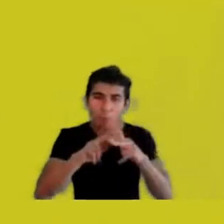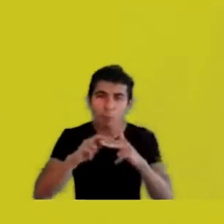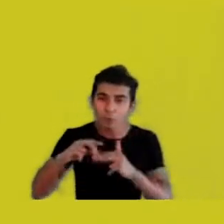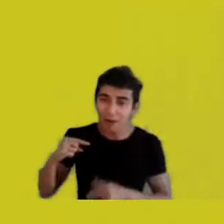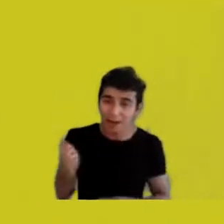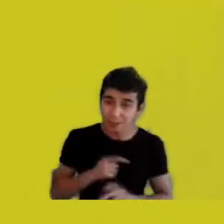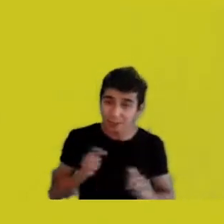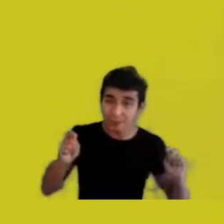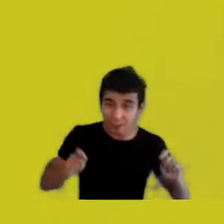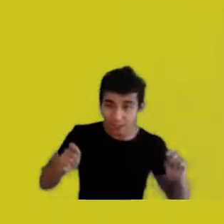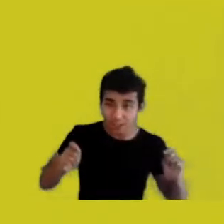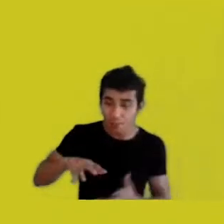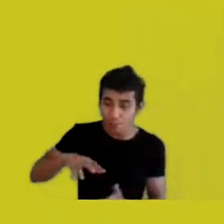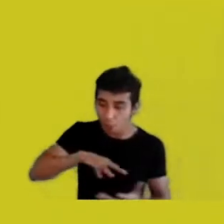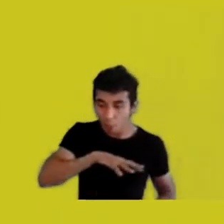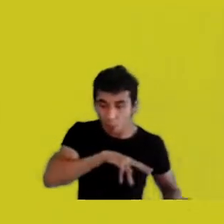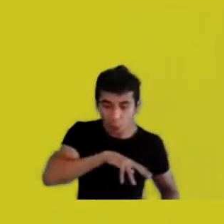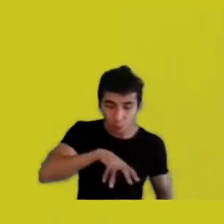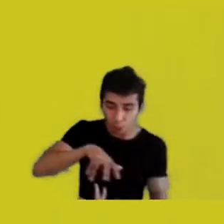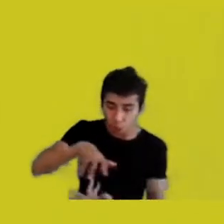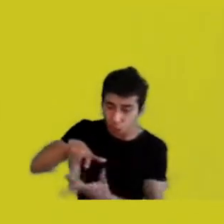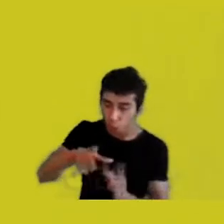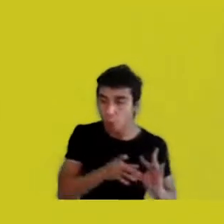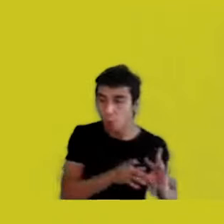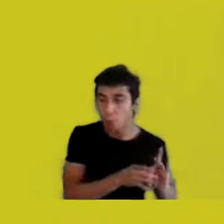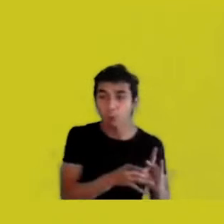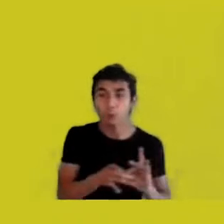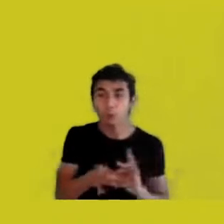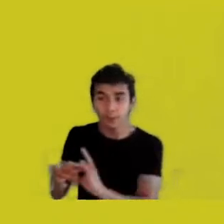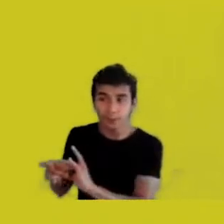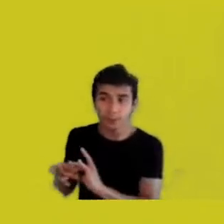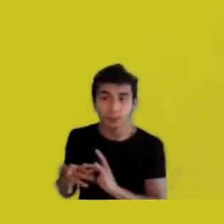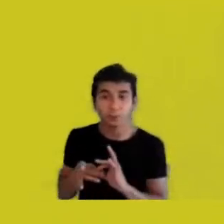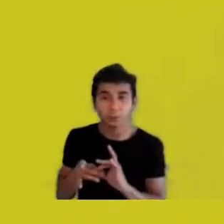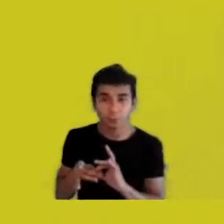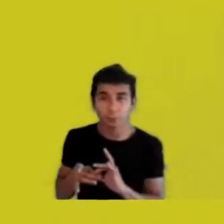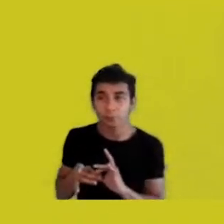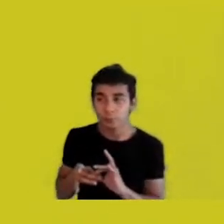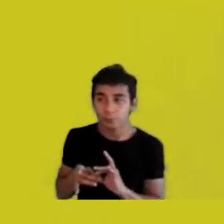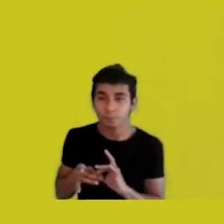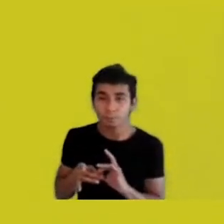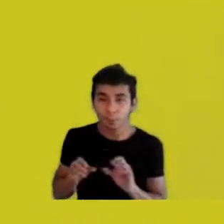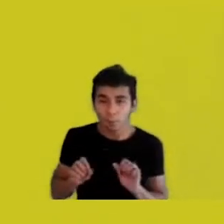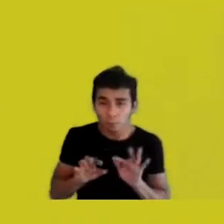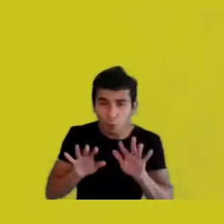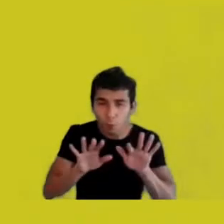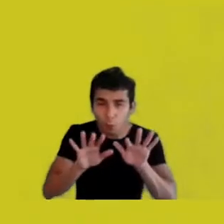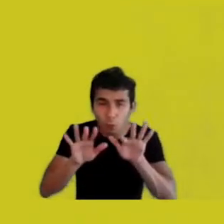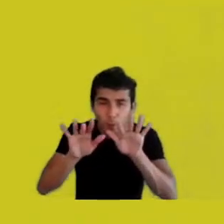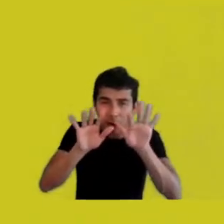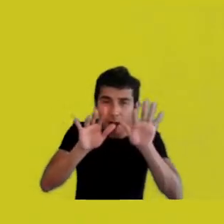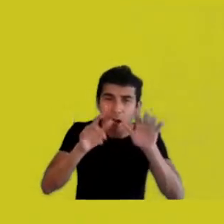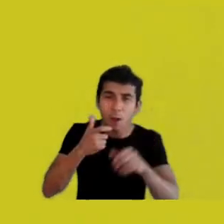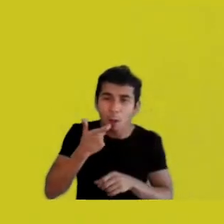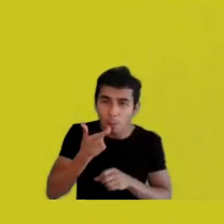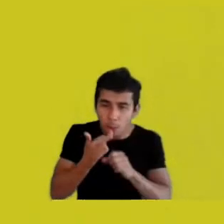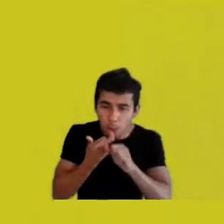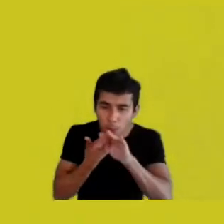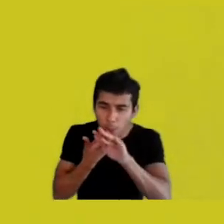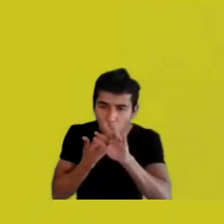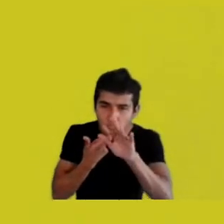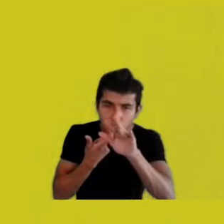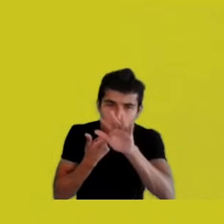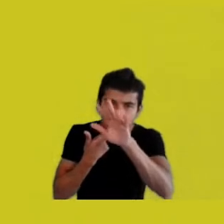the mists of smoke, the mists of haze, the mists of incenses,